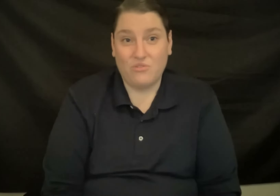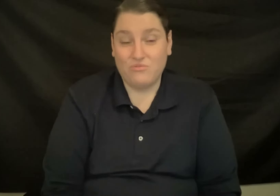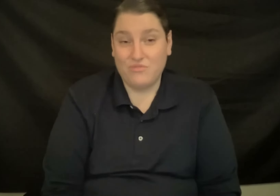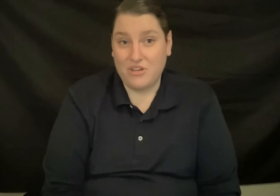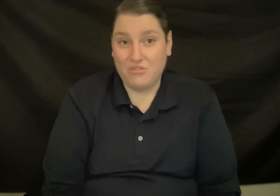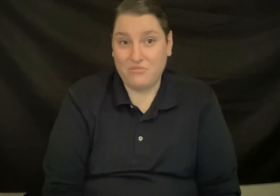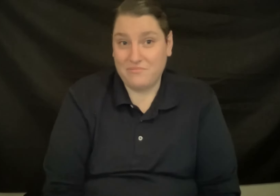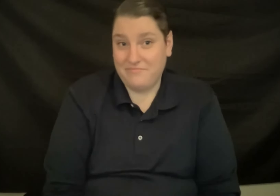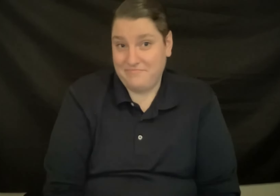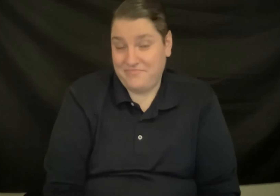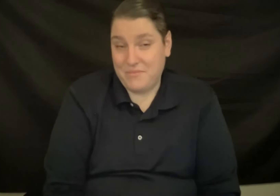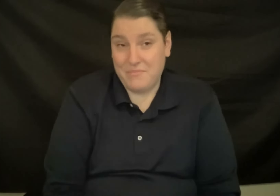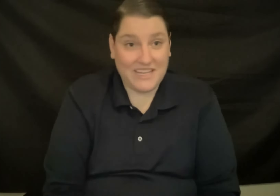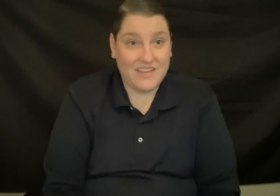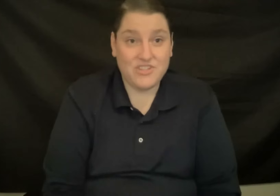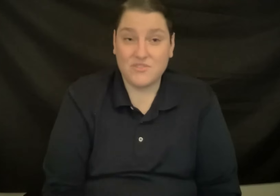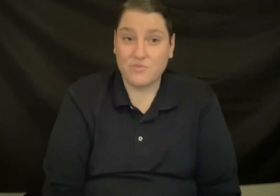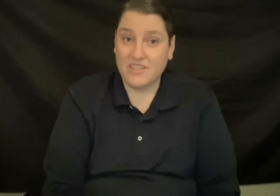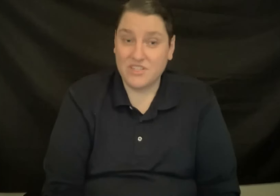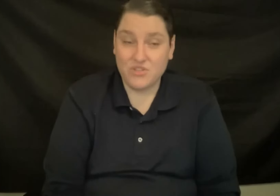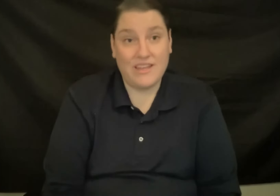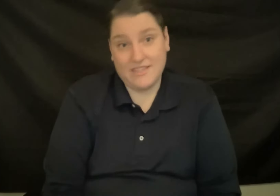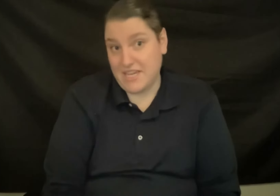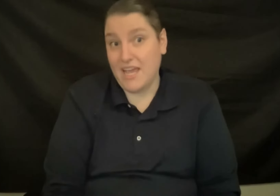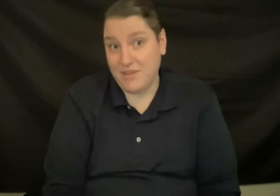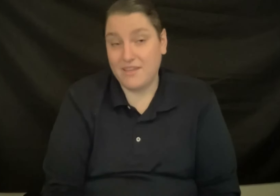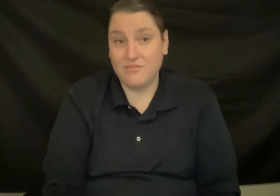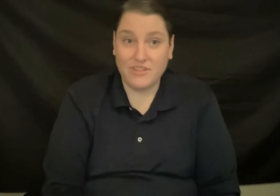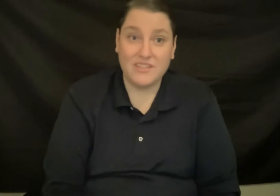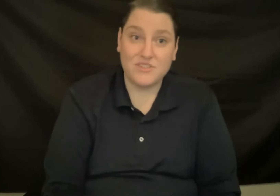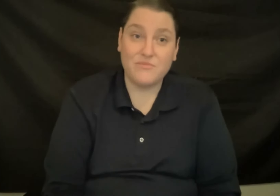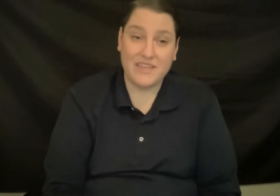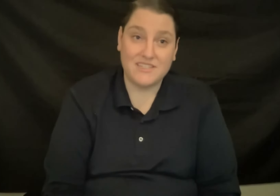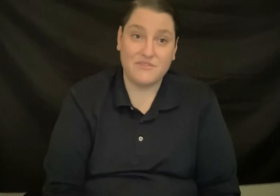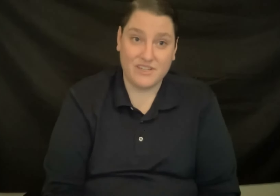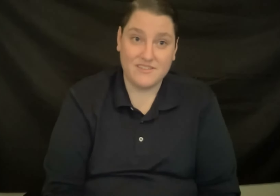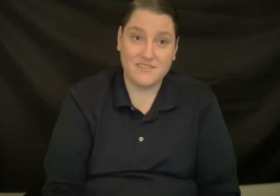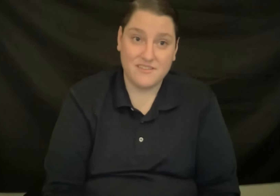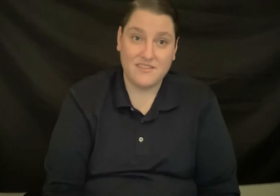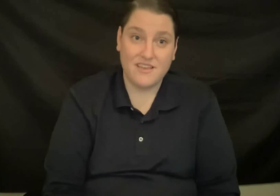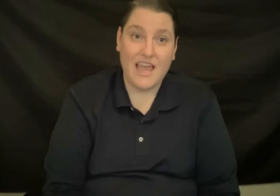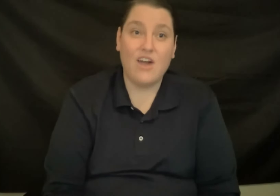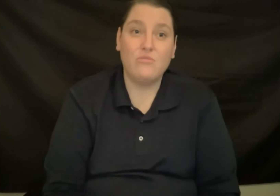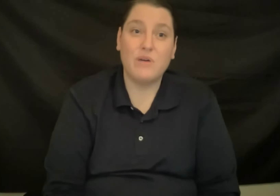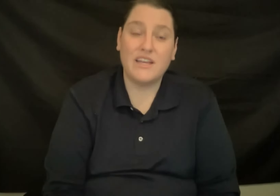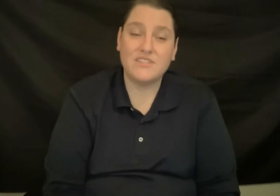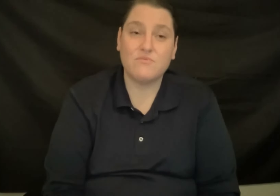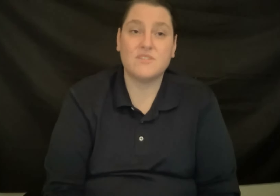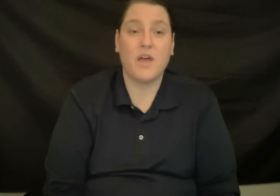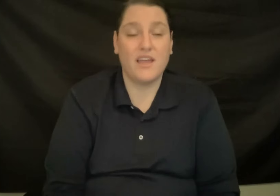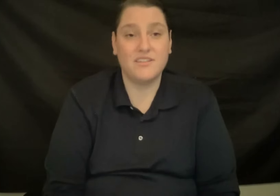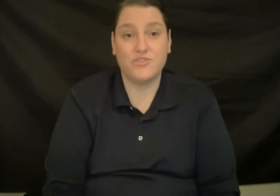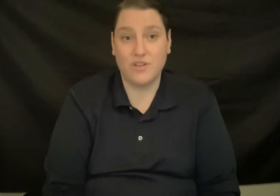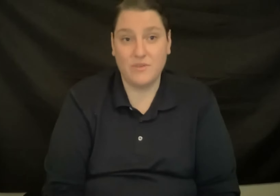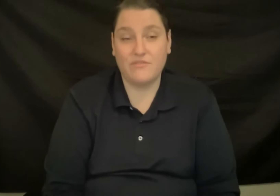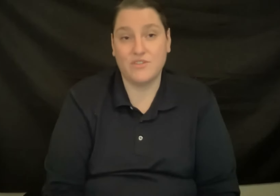And they had restored almost all of the function in their entire body.